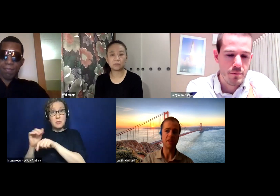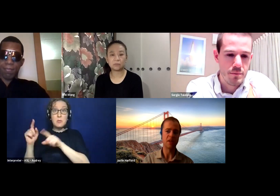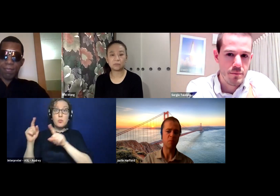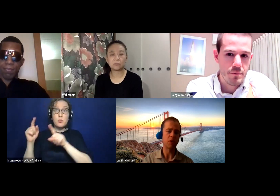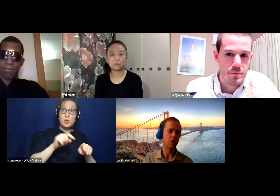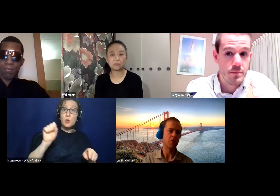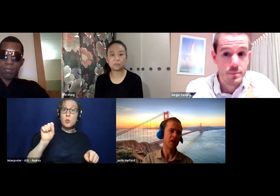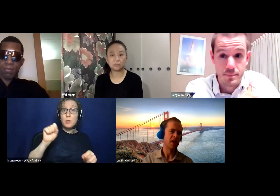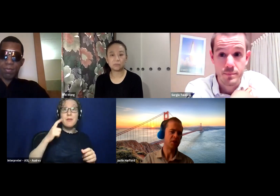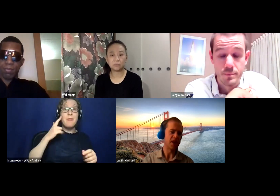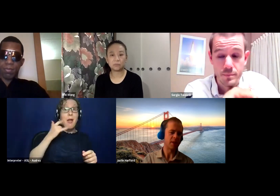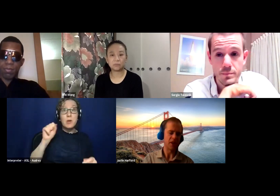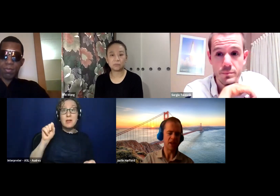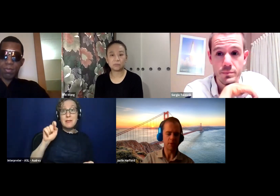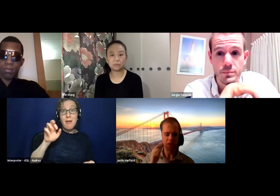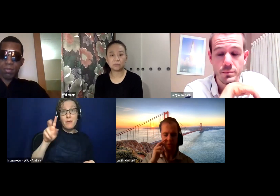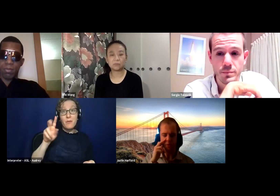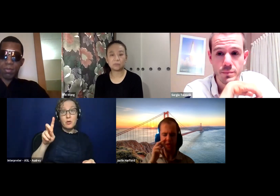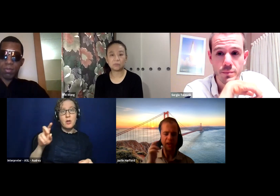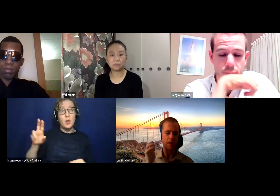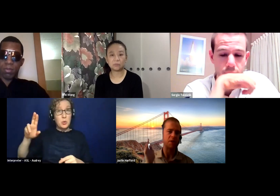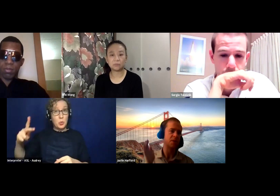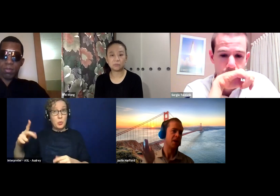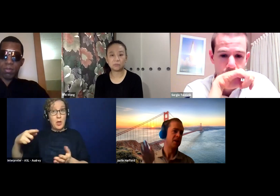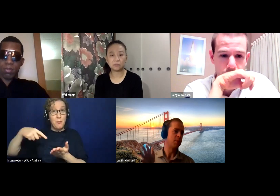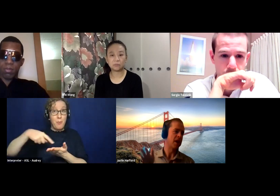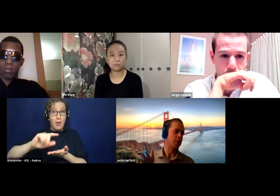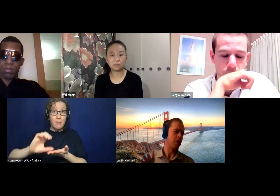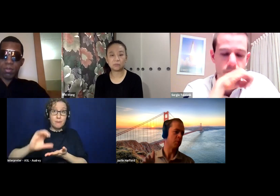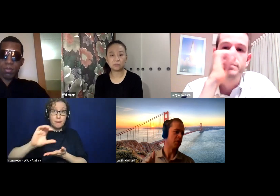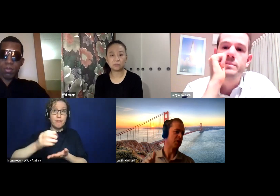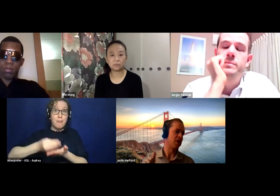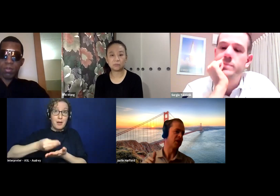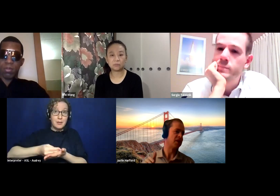to come with her, or they gave her some sort of an allowance to pay for her personal care attendants